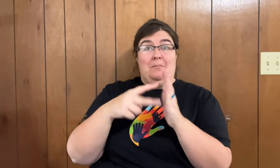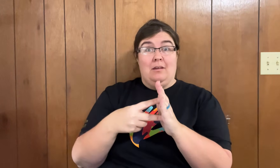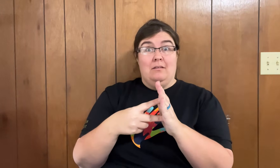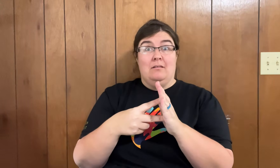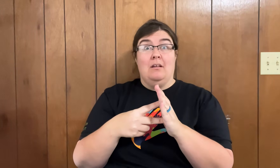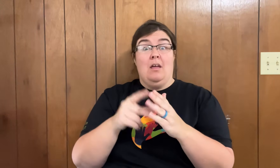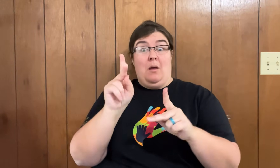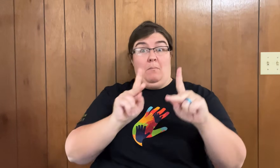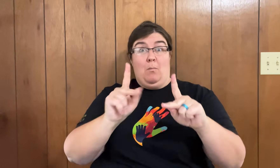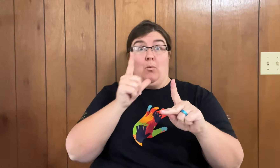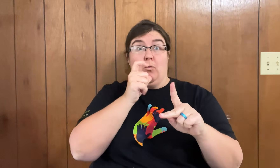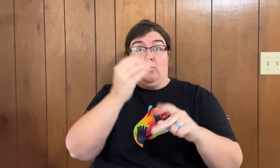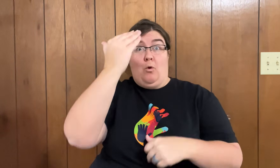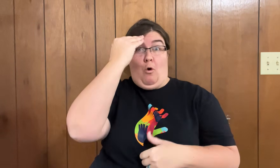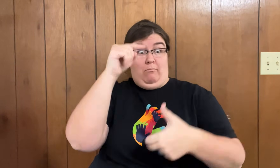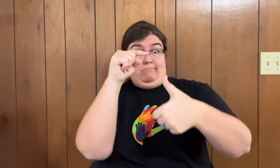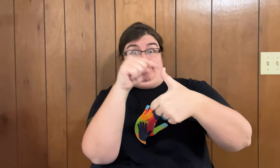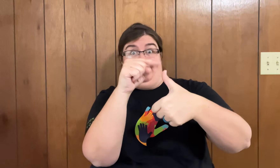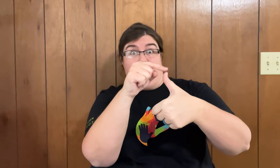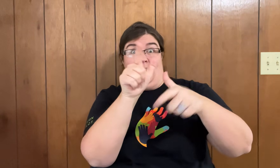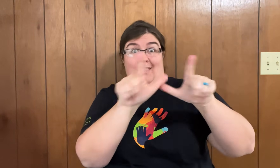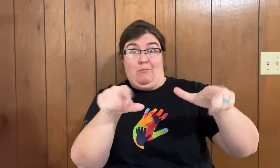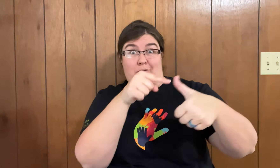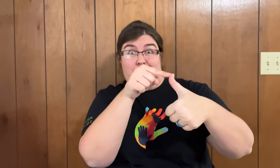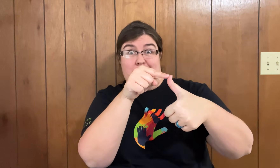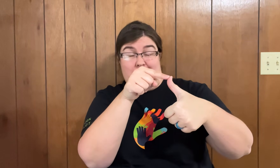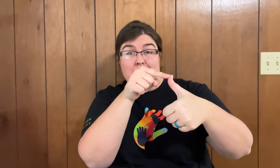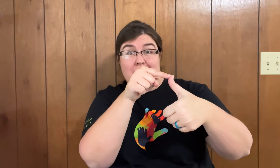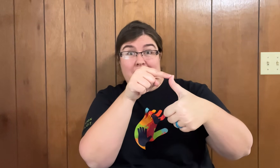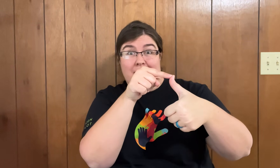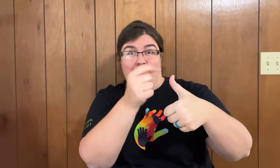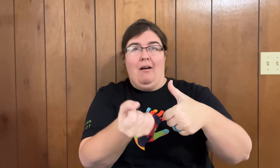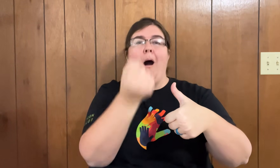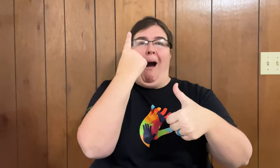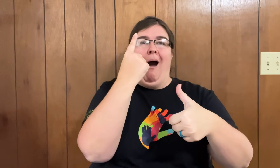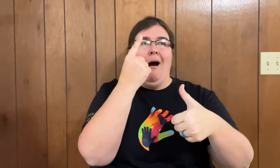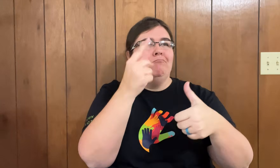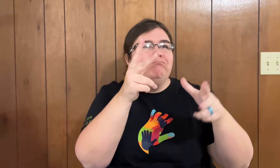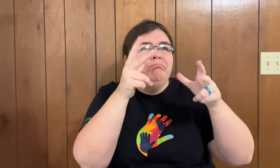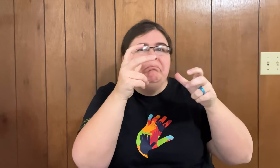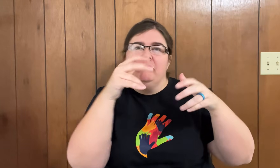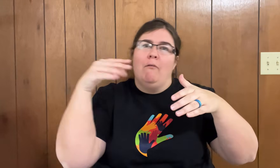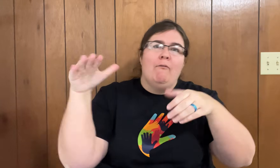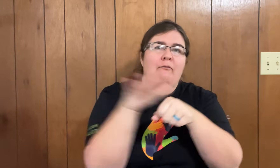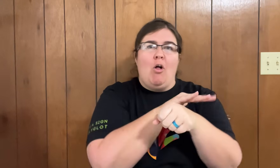Typically it results in the people who know the standard sign language understand everything,